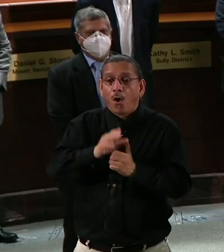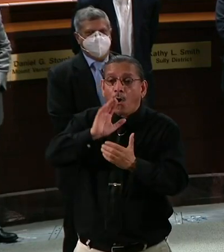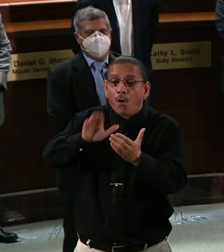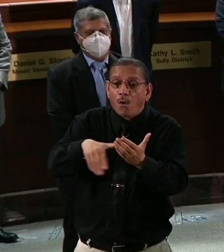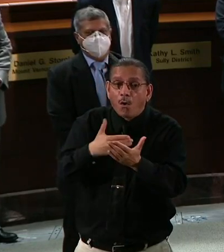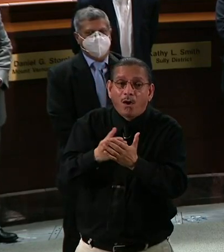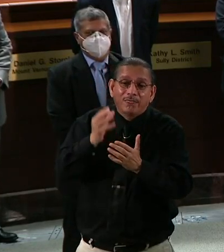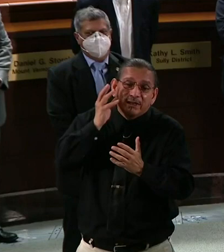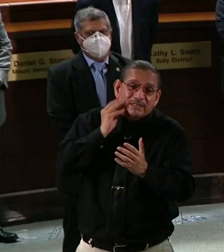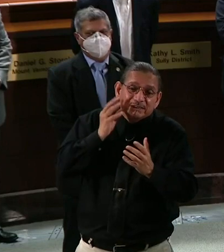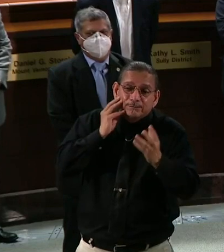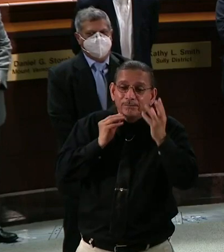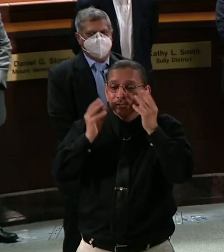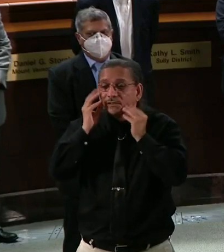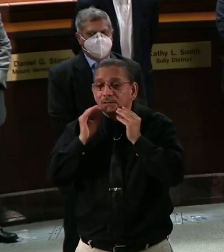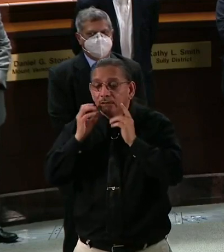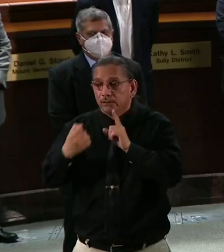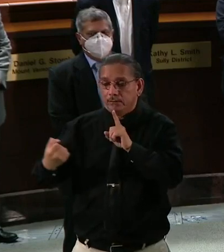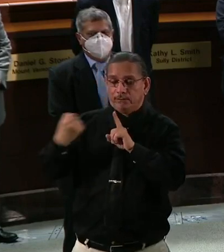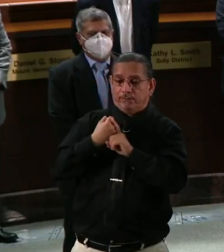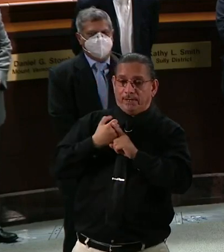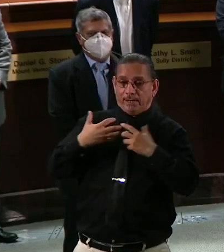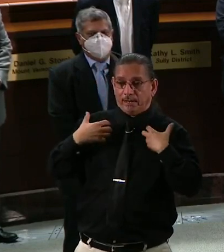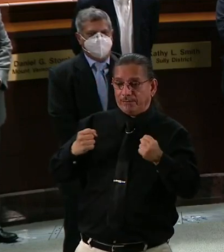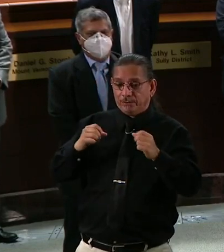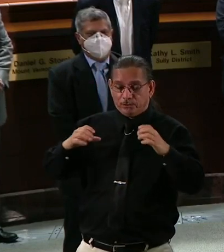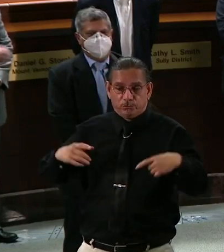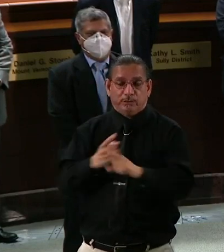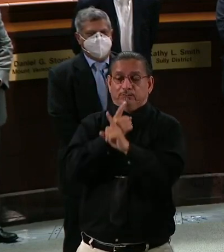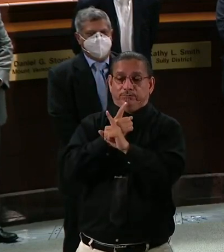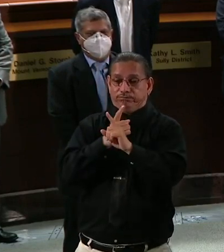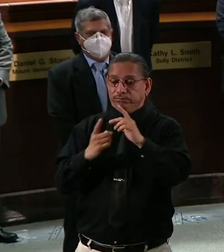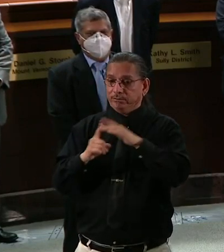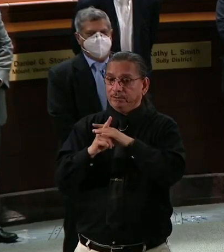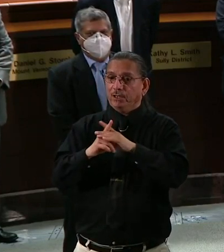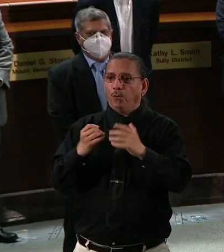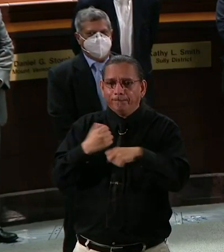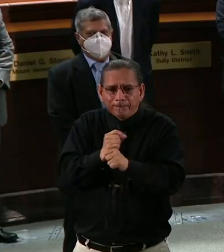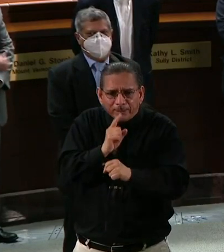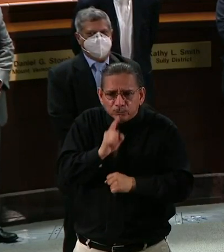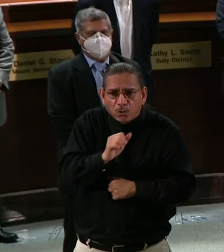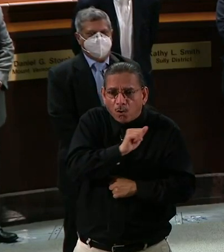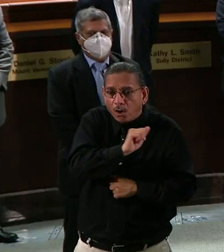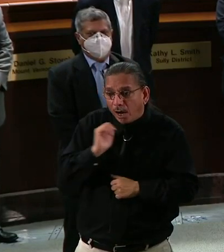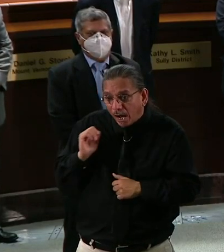A DAY IN THINK IT ADDED ON THAT THE AMOUNT HAS A CEASE YANIS